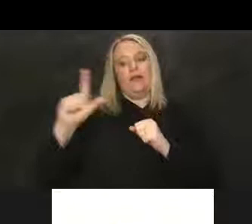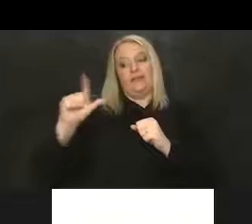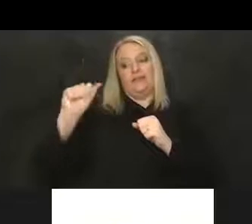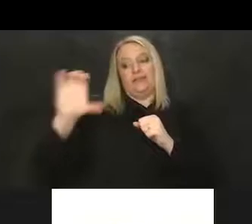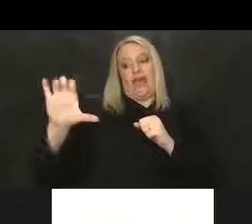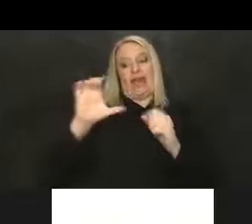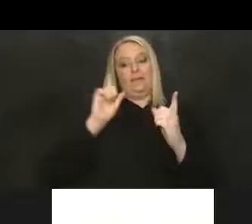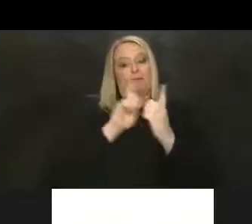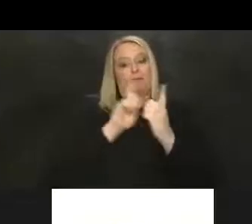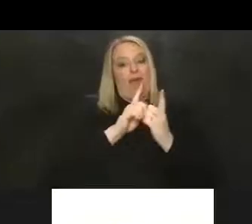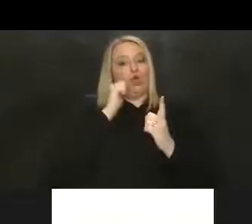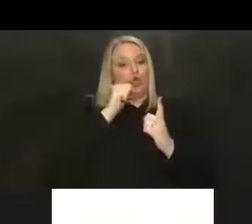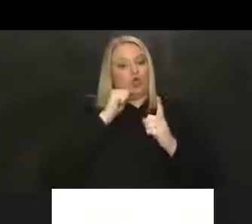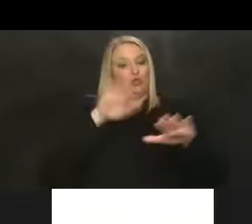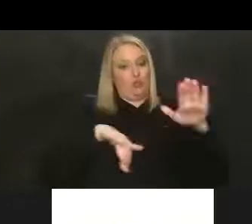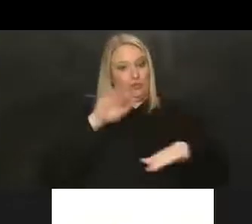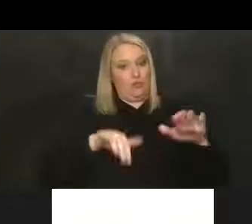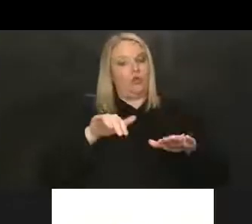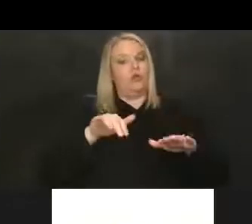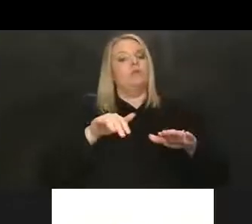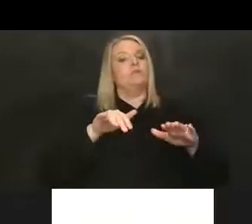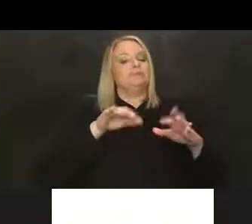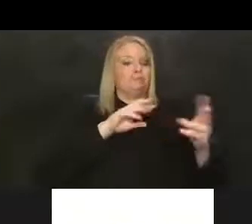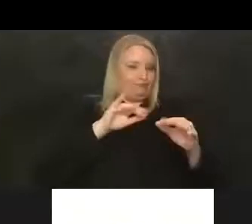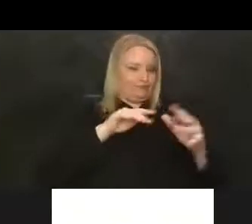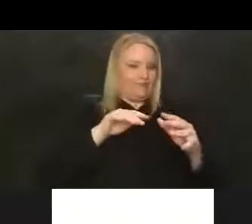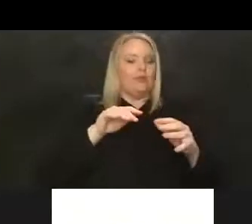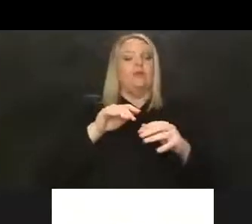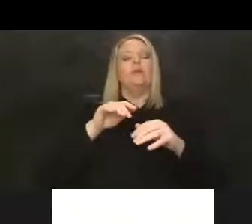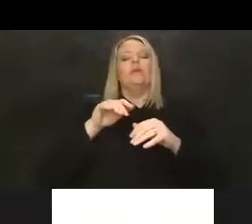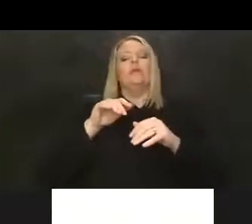they- I think they ran into each other in the in the lanes in the pool, and they got to talking